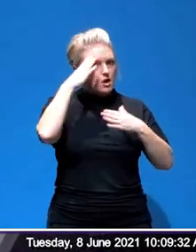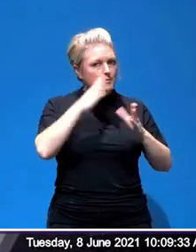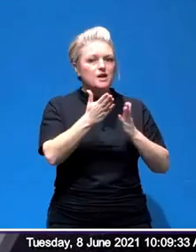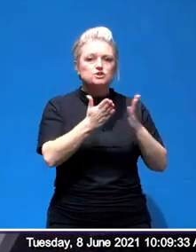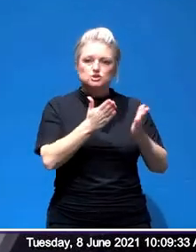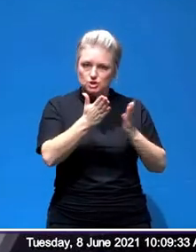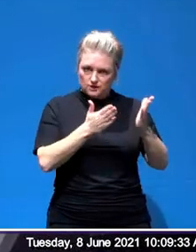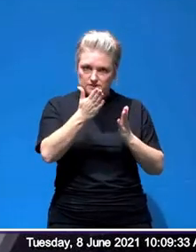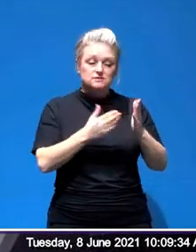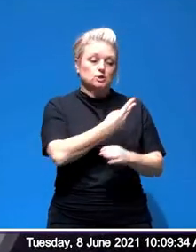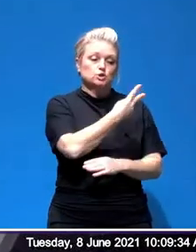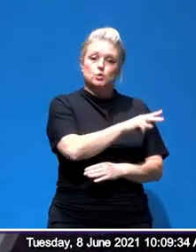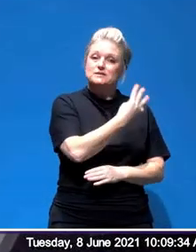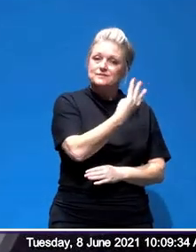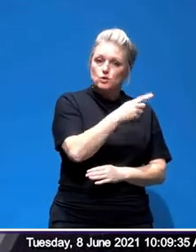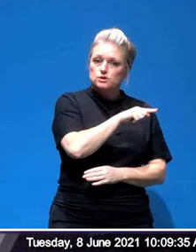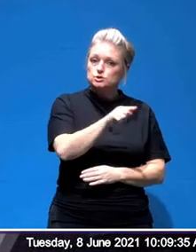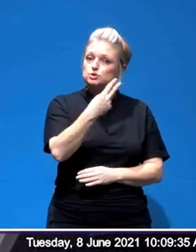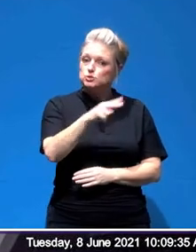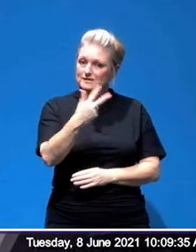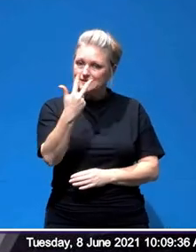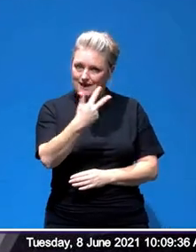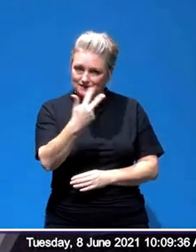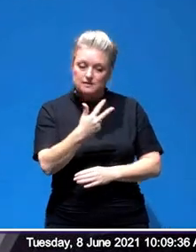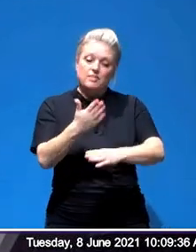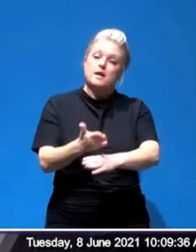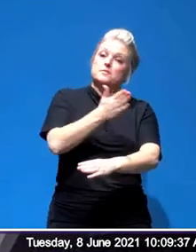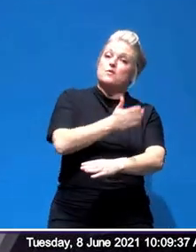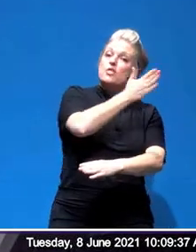I also worked as an advocate for 10 years prior to my time at CARA in a